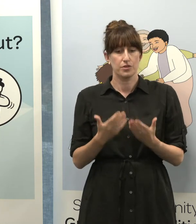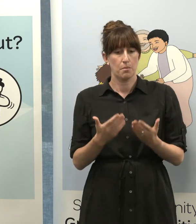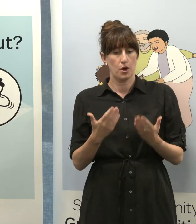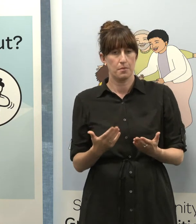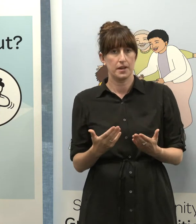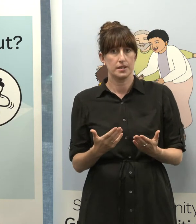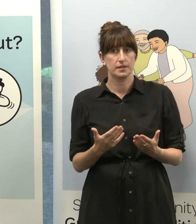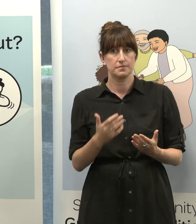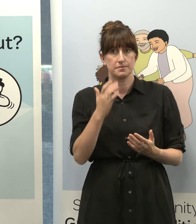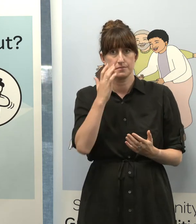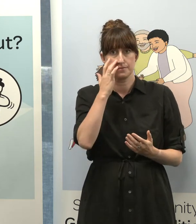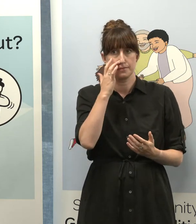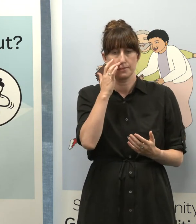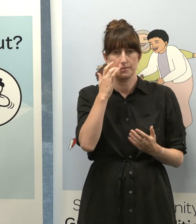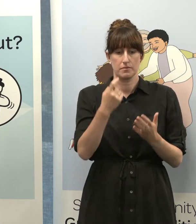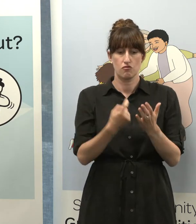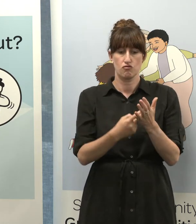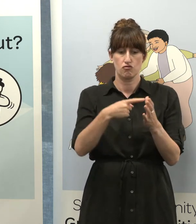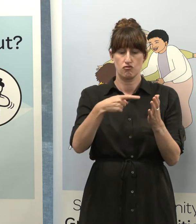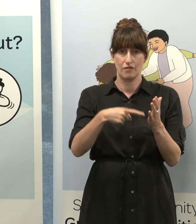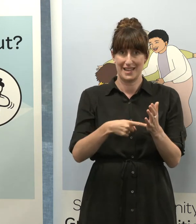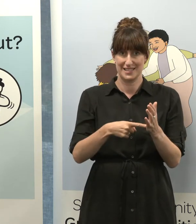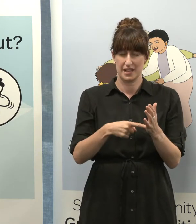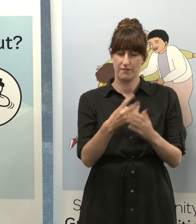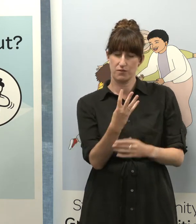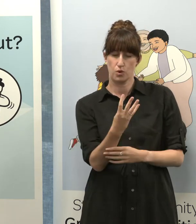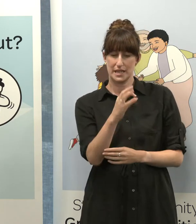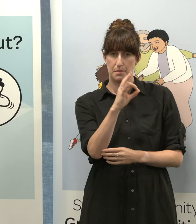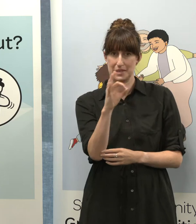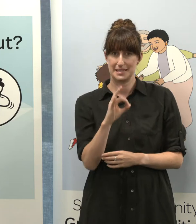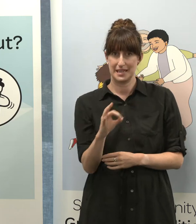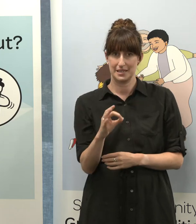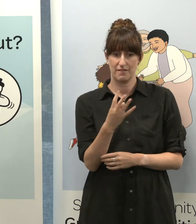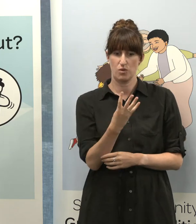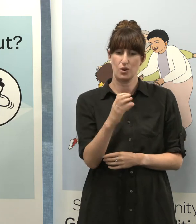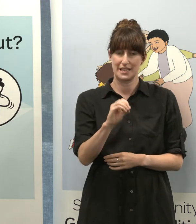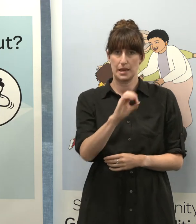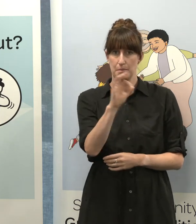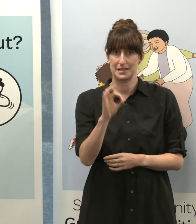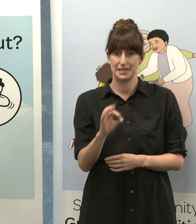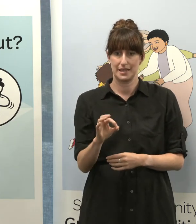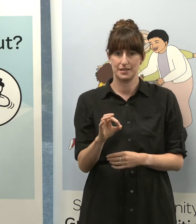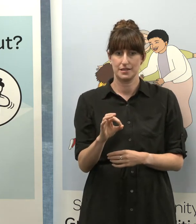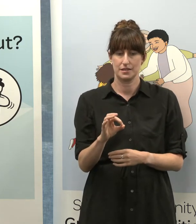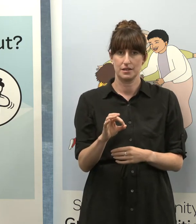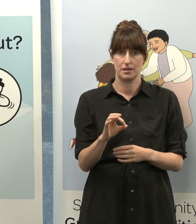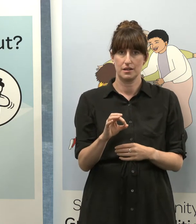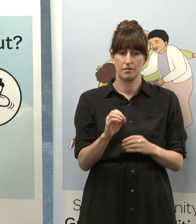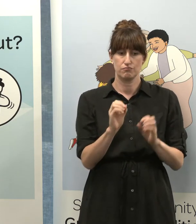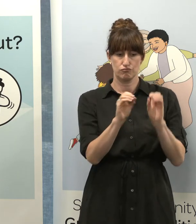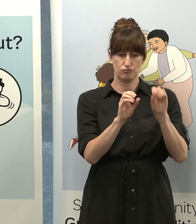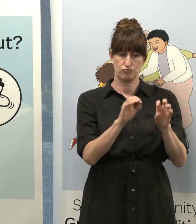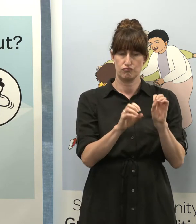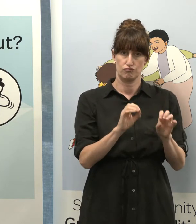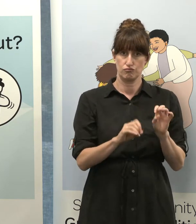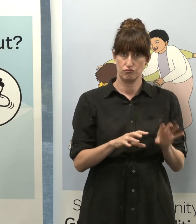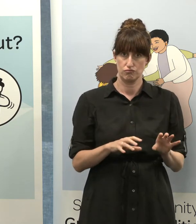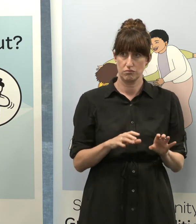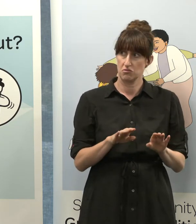indication here, we know that at the moment, we have got a 40% positivity rate of rapid